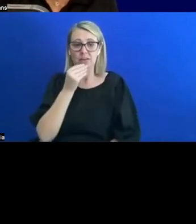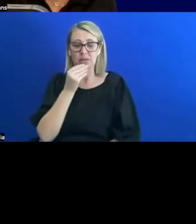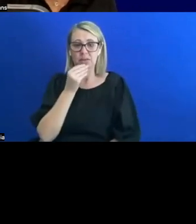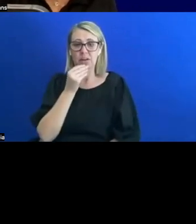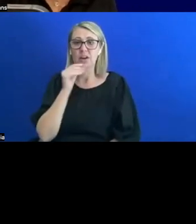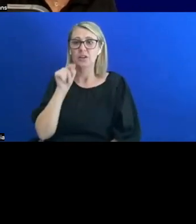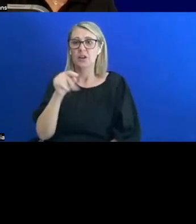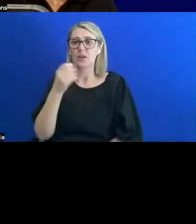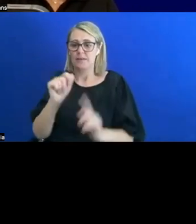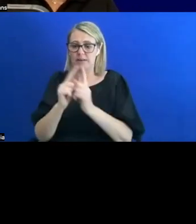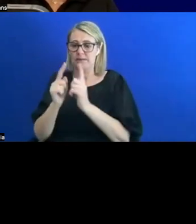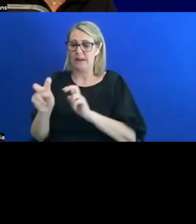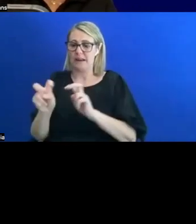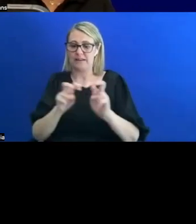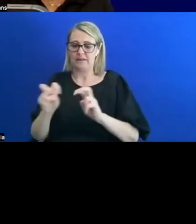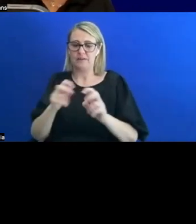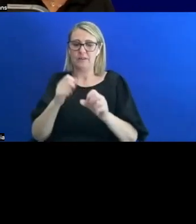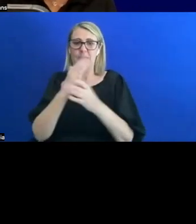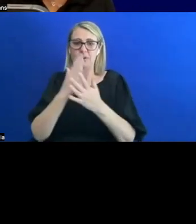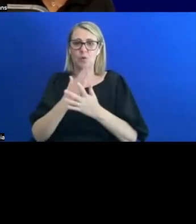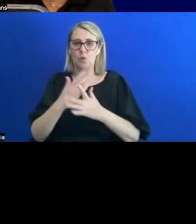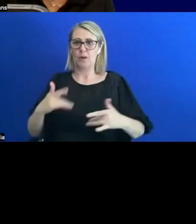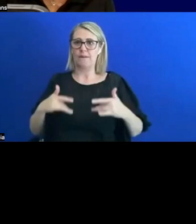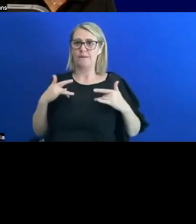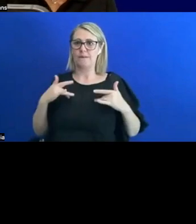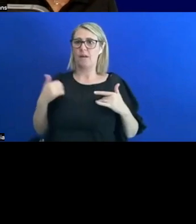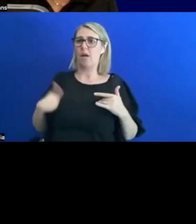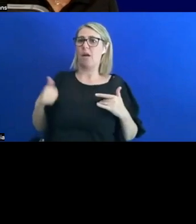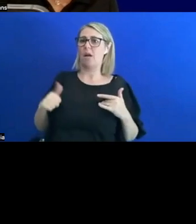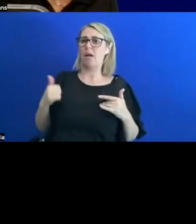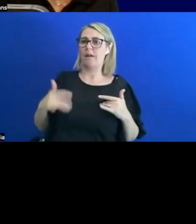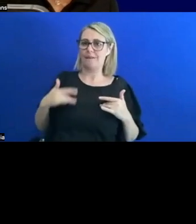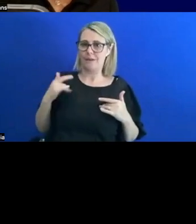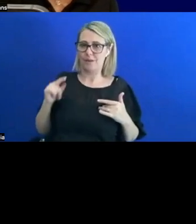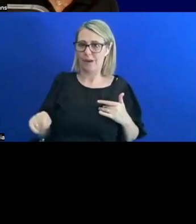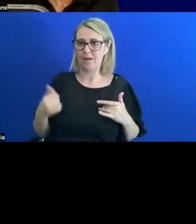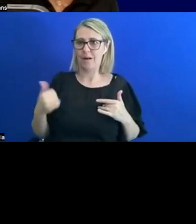maintain appropriate arousal states throughout the day, which may include bouncing,